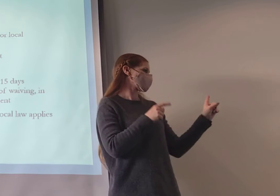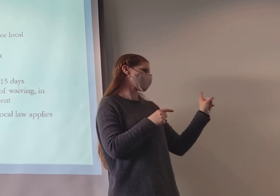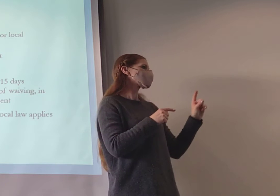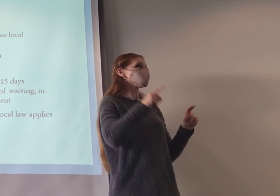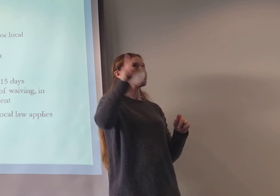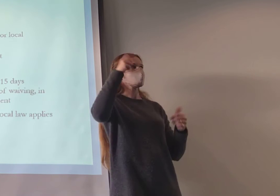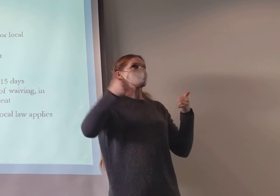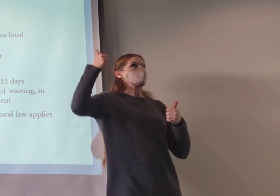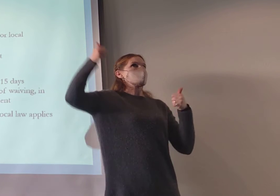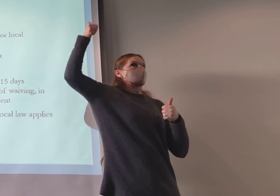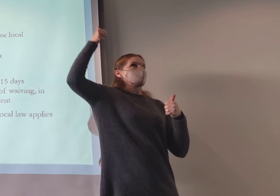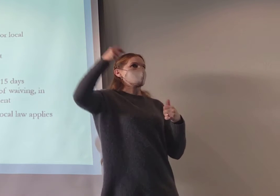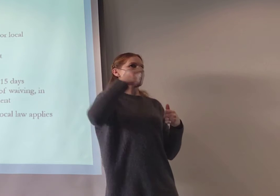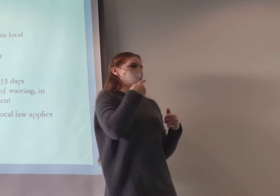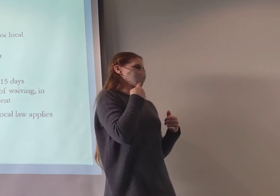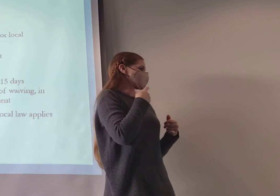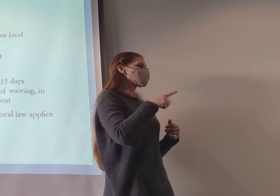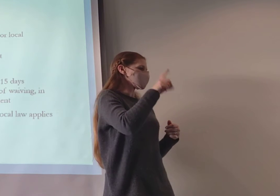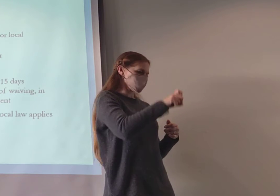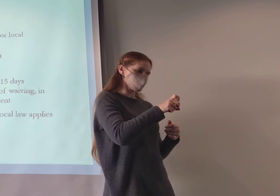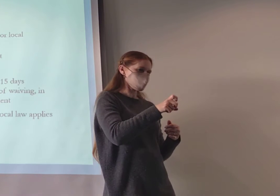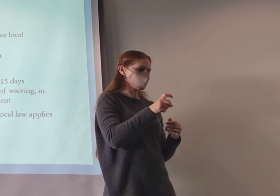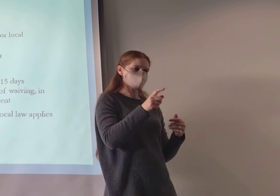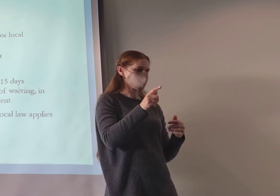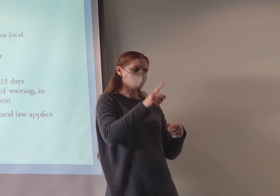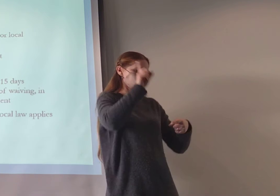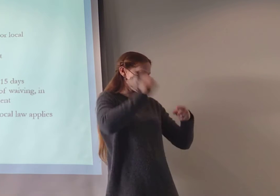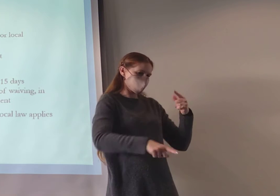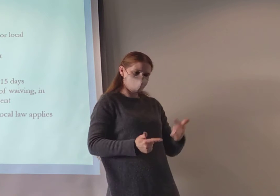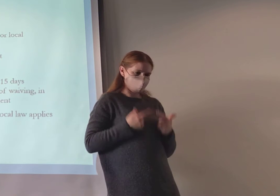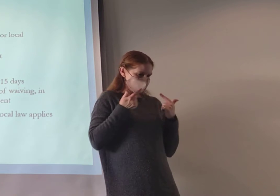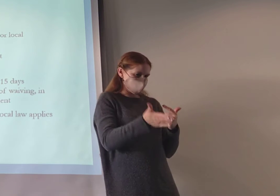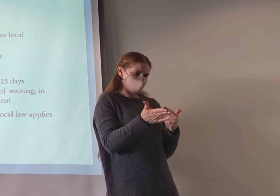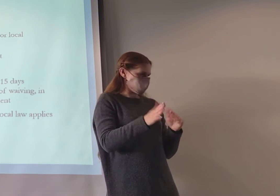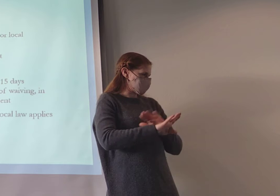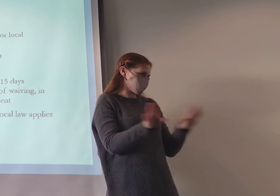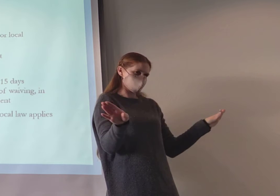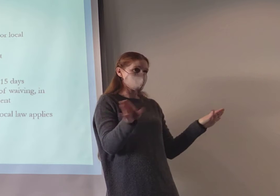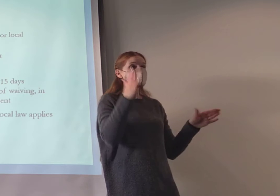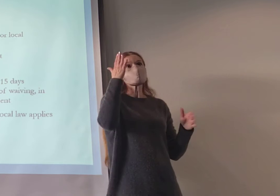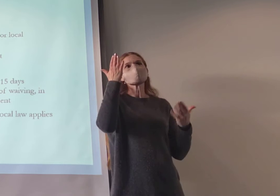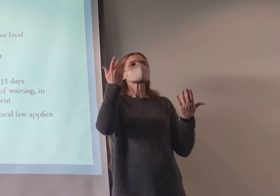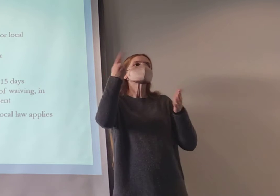probably from code enforcement, because something is so seriously wrong that they need to fix it.